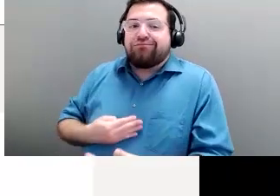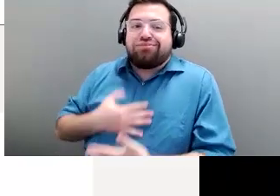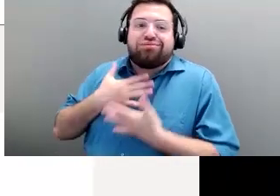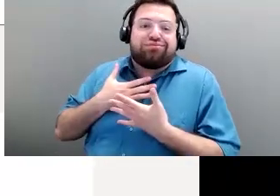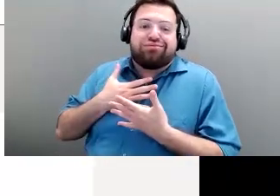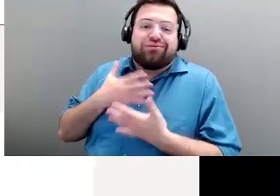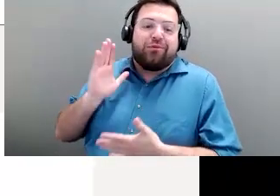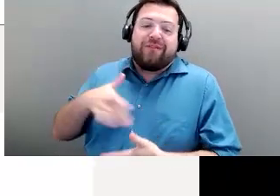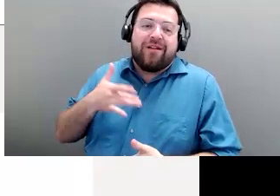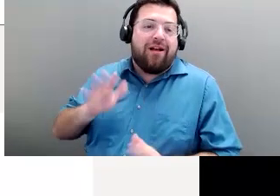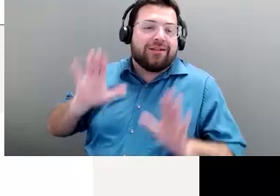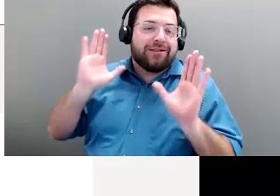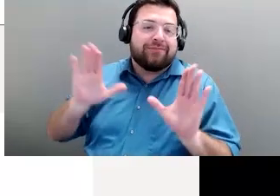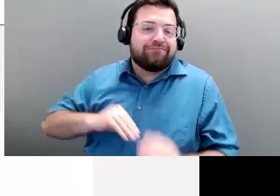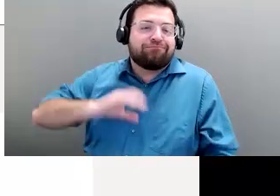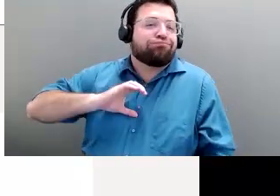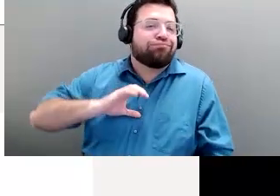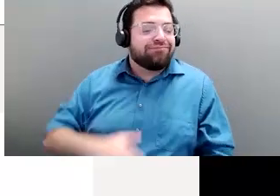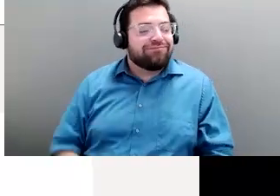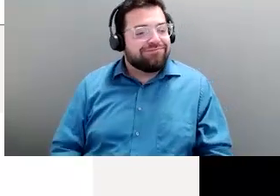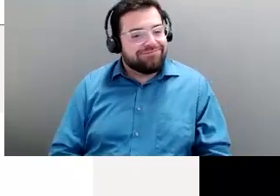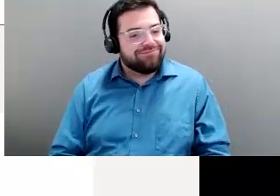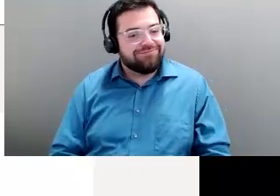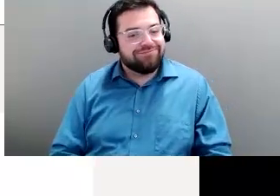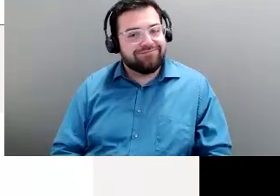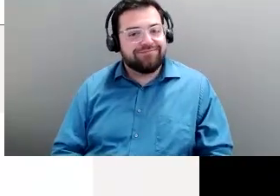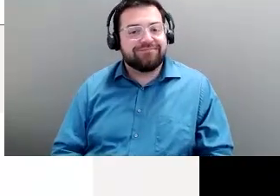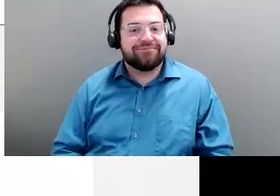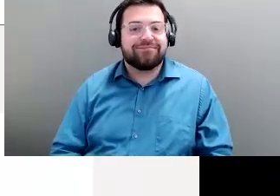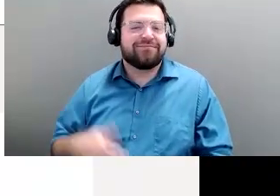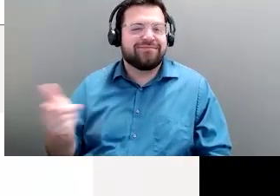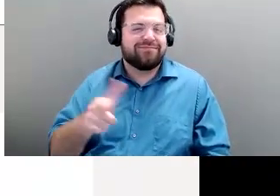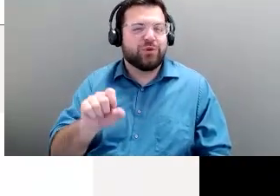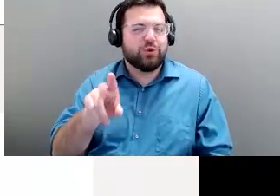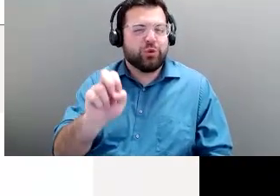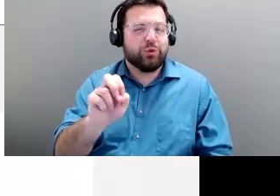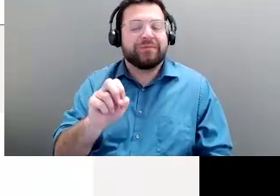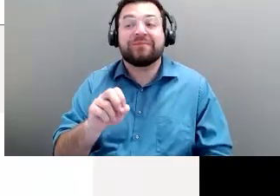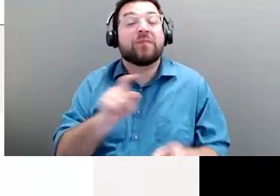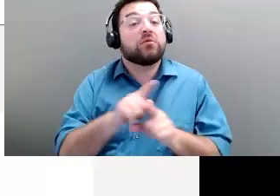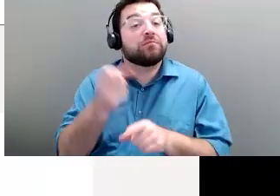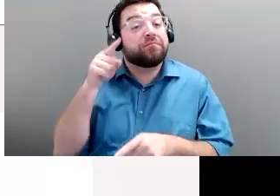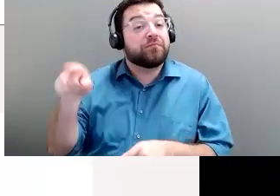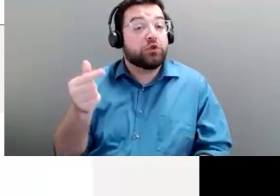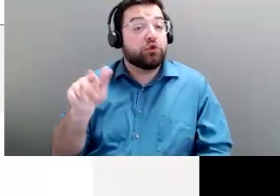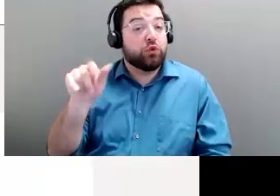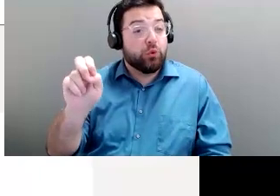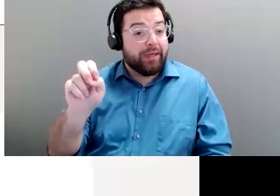Yeah. Additionally, in the Gradebook, if you select a student's name,